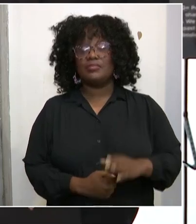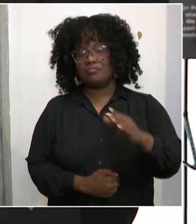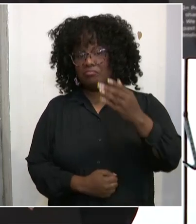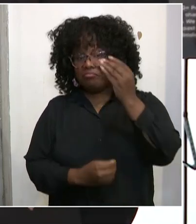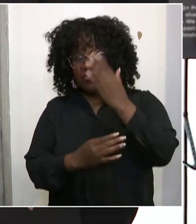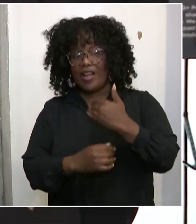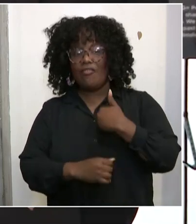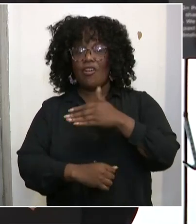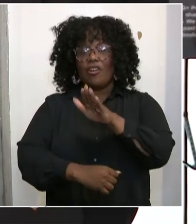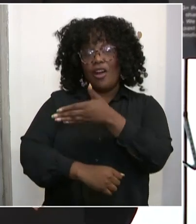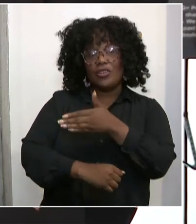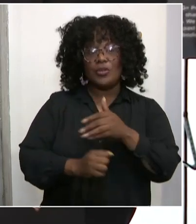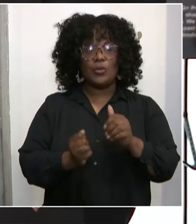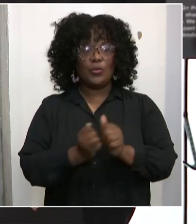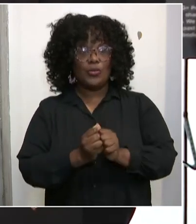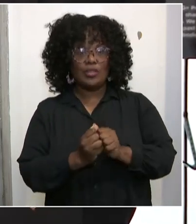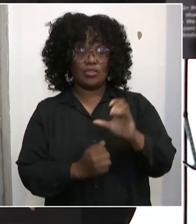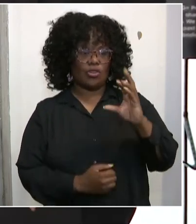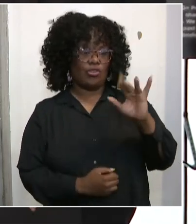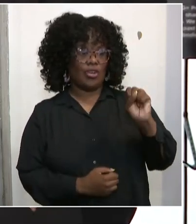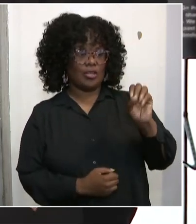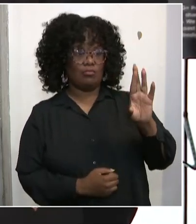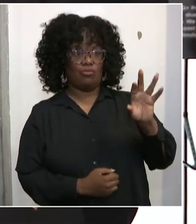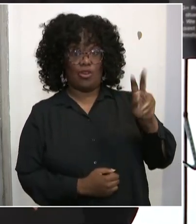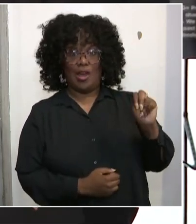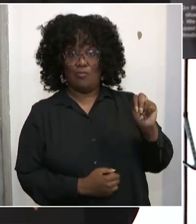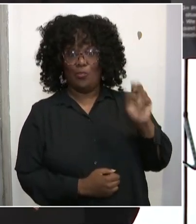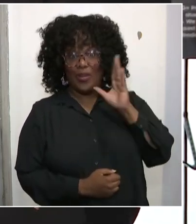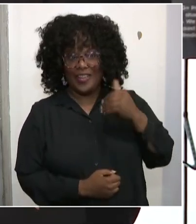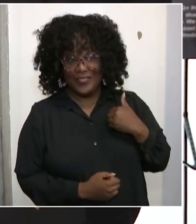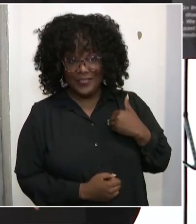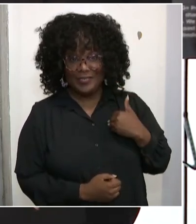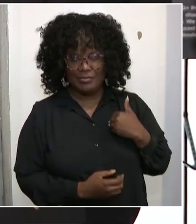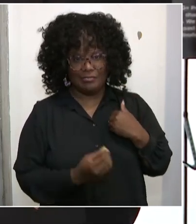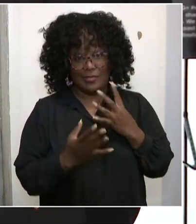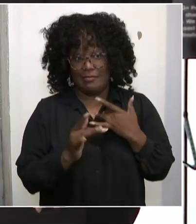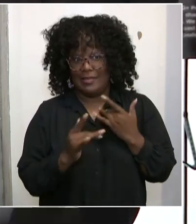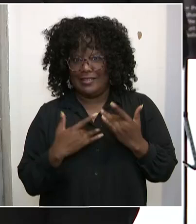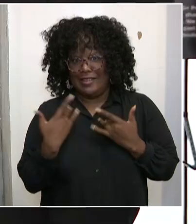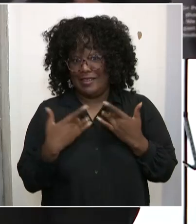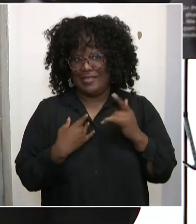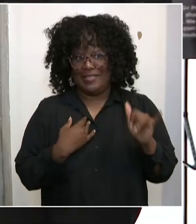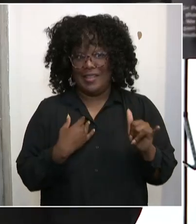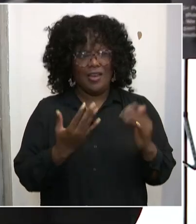been sold out for weeks with 40,000 attendees, and we also said that's something to clap about that's that's big.